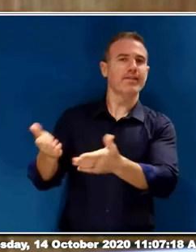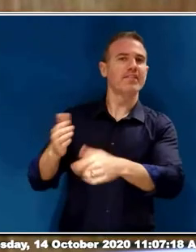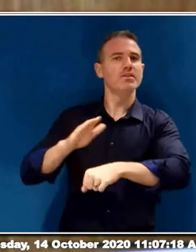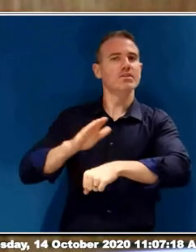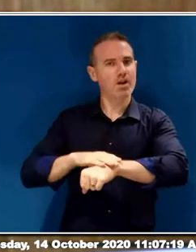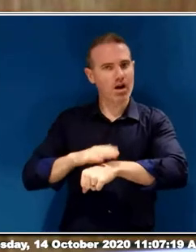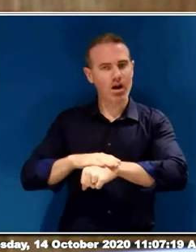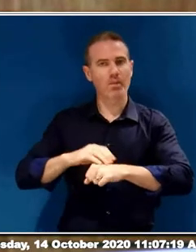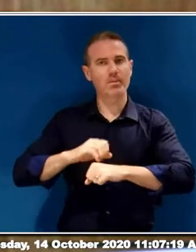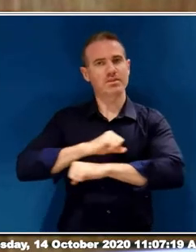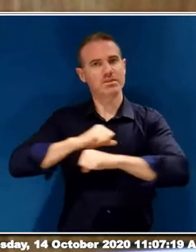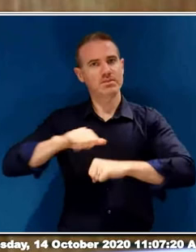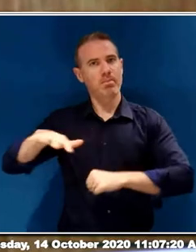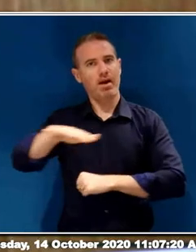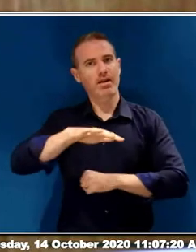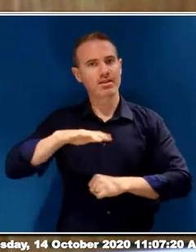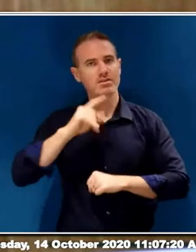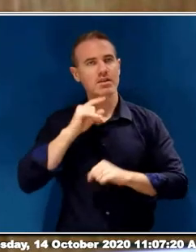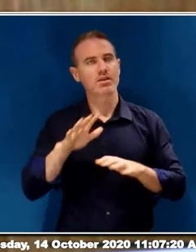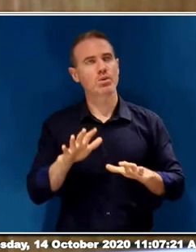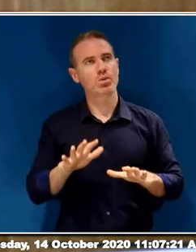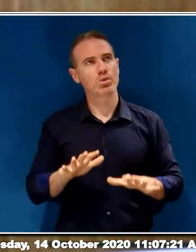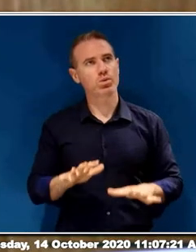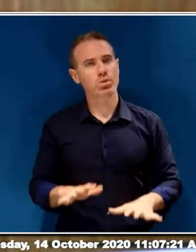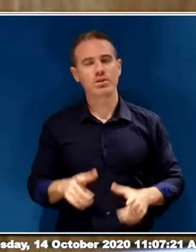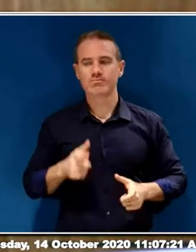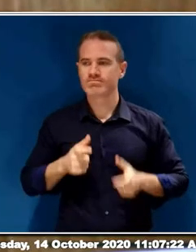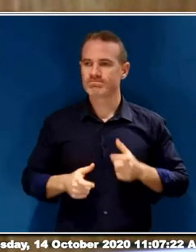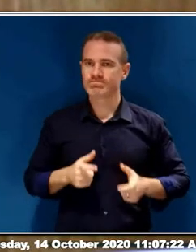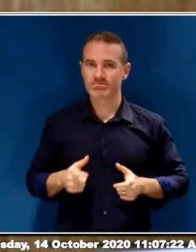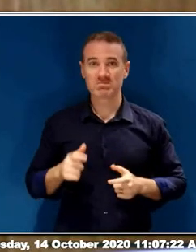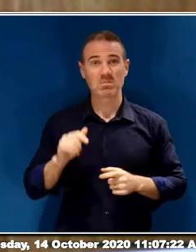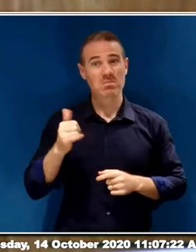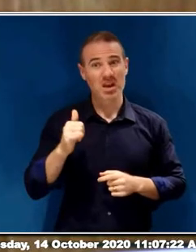and acknowledging that sometimes that may take up to an hour.